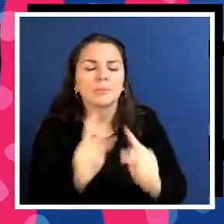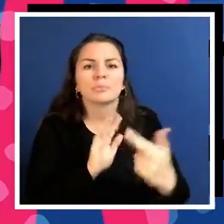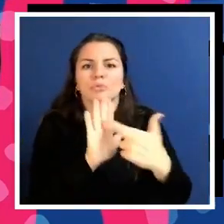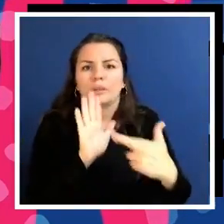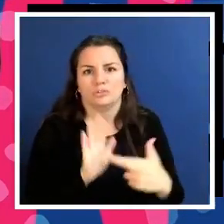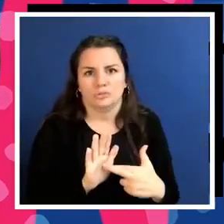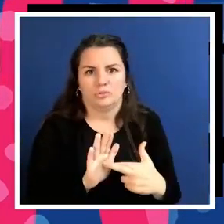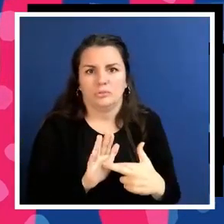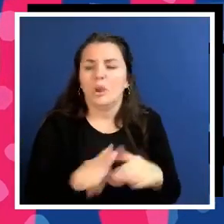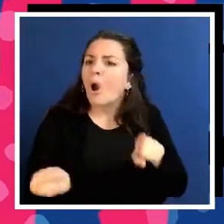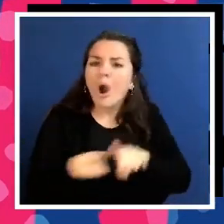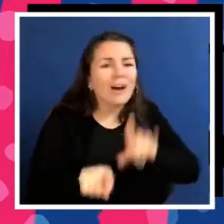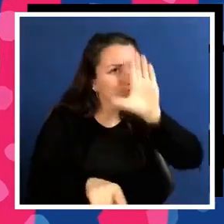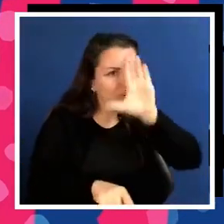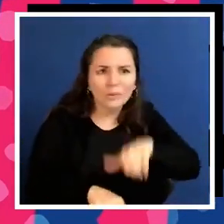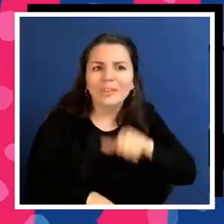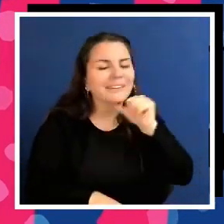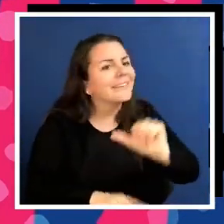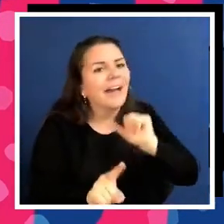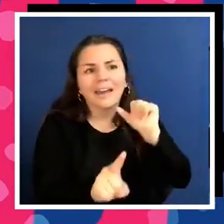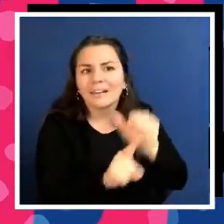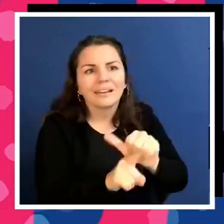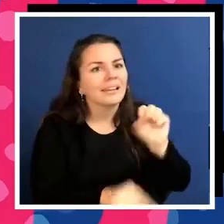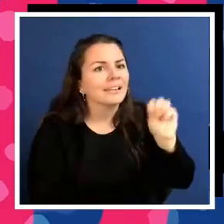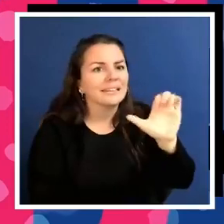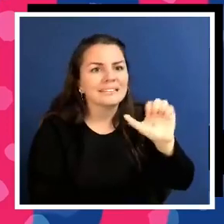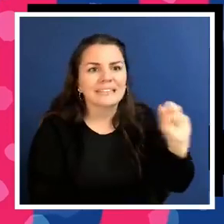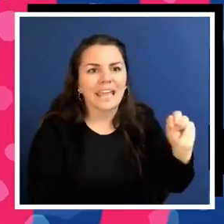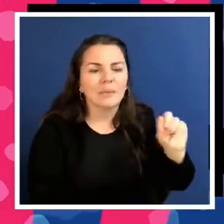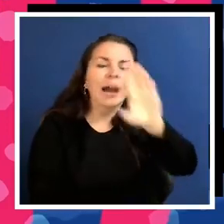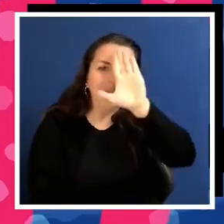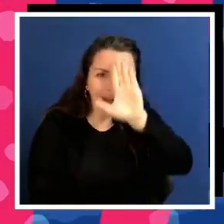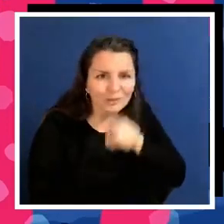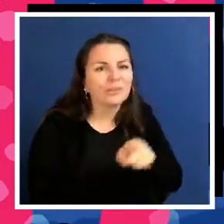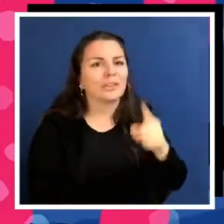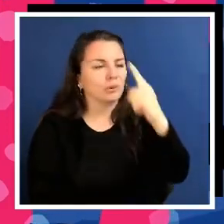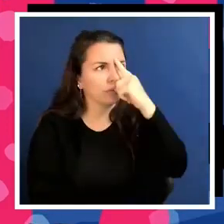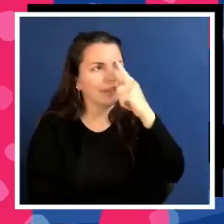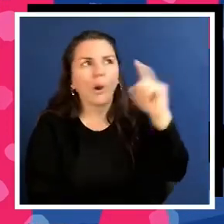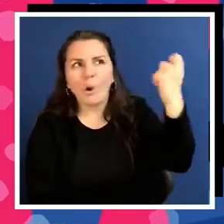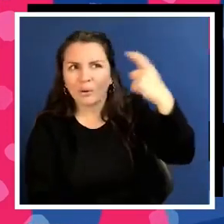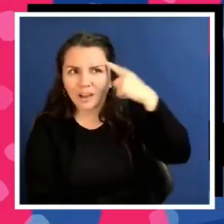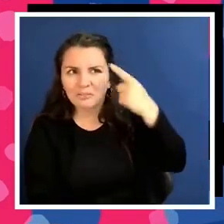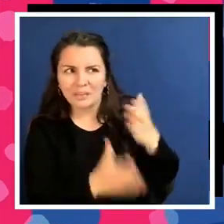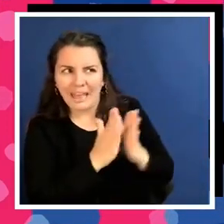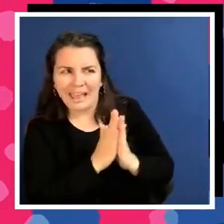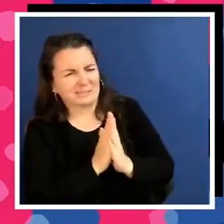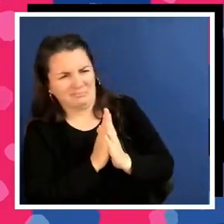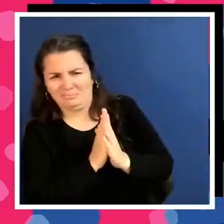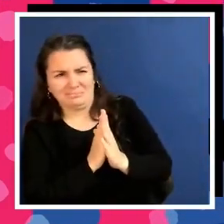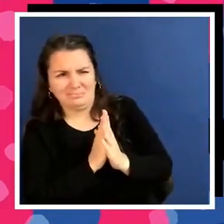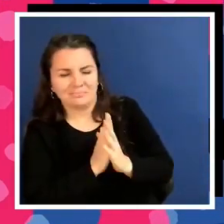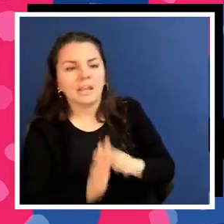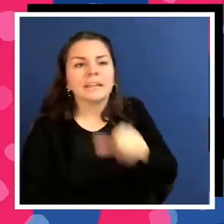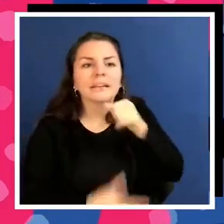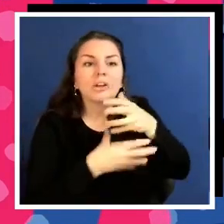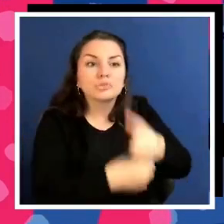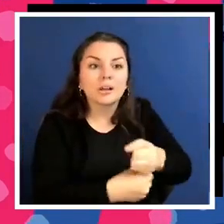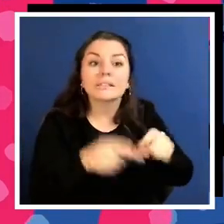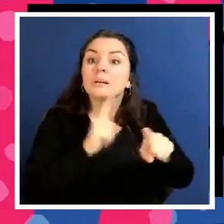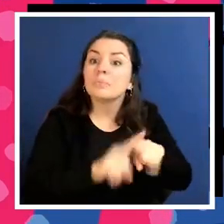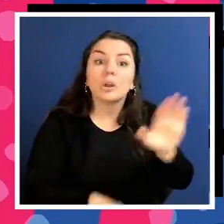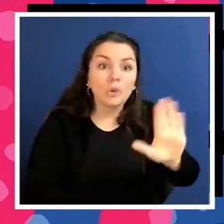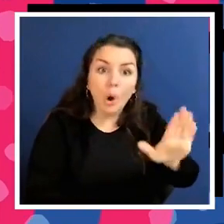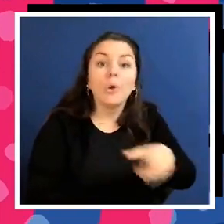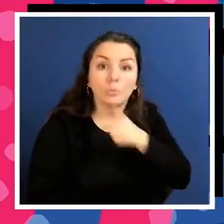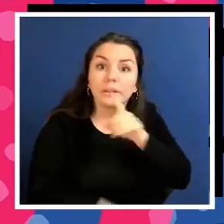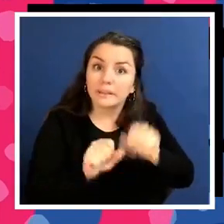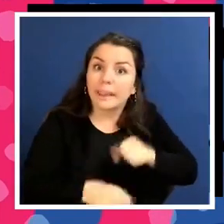NETWORKS AND THOSE IN THEIR